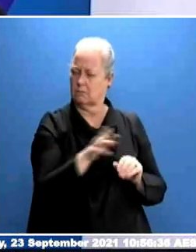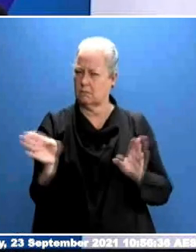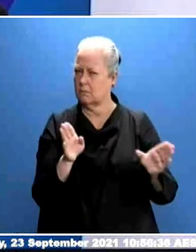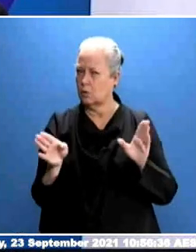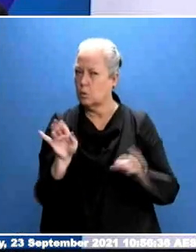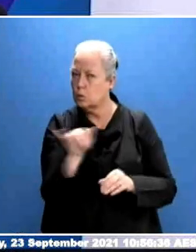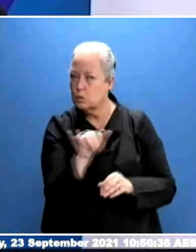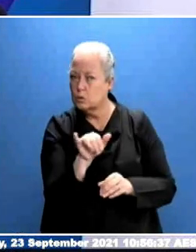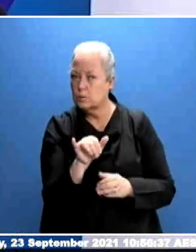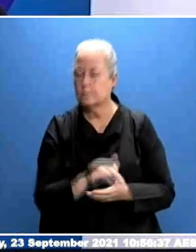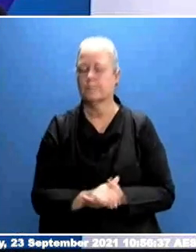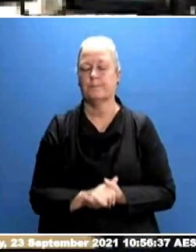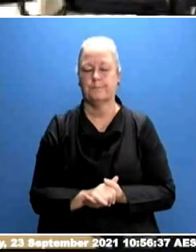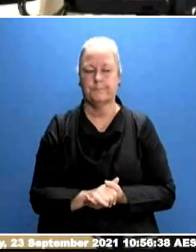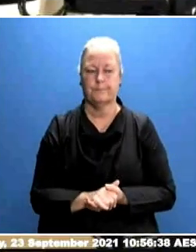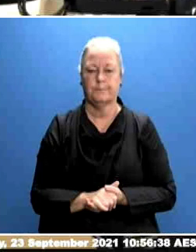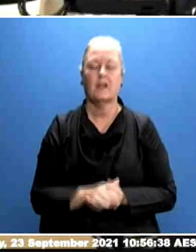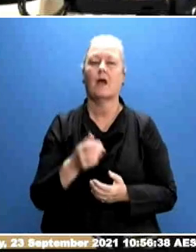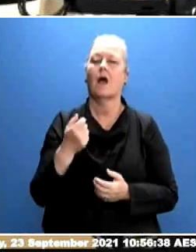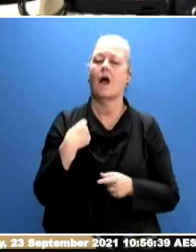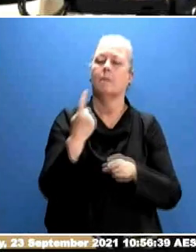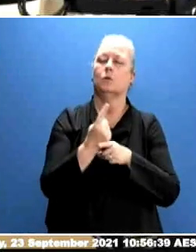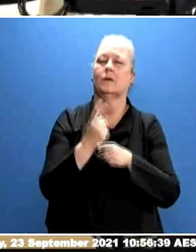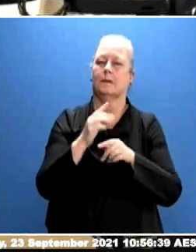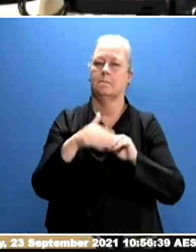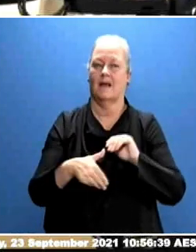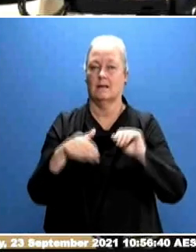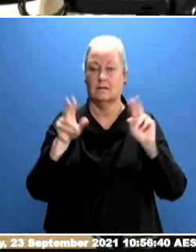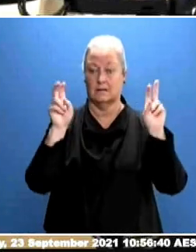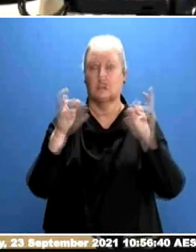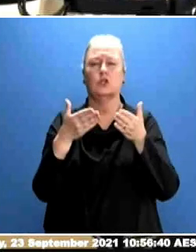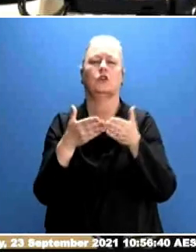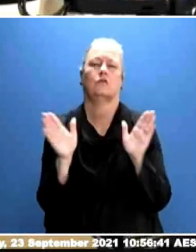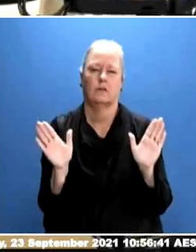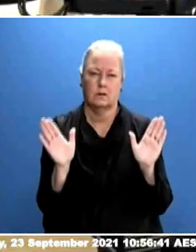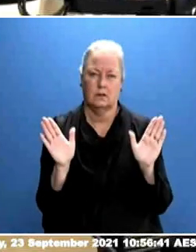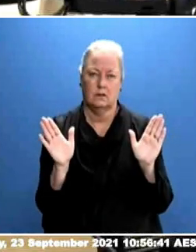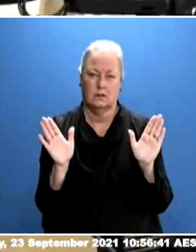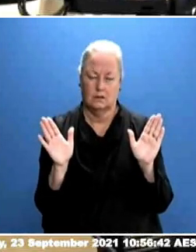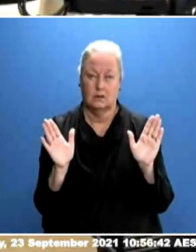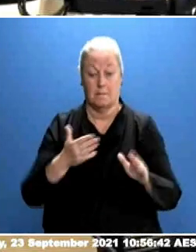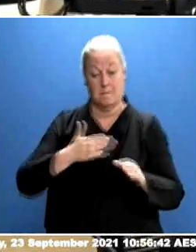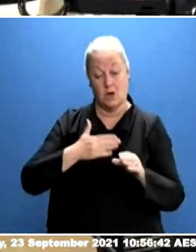I'm talking generally, because my question is directed towards not only children